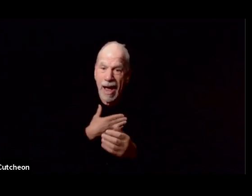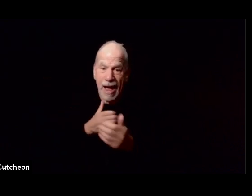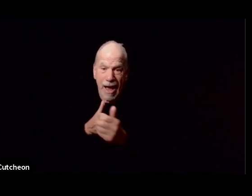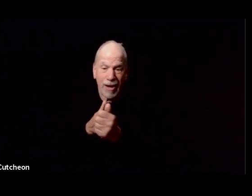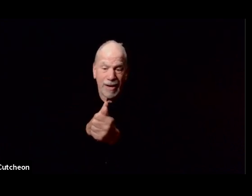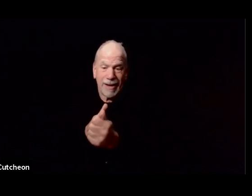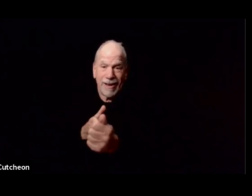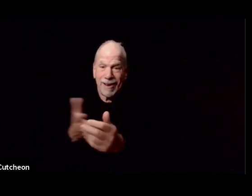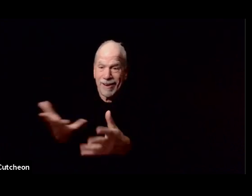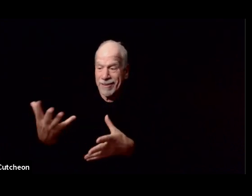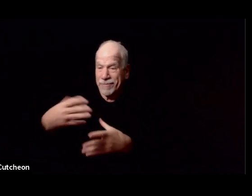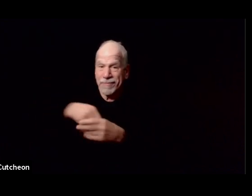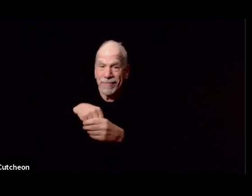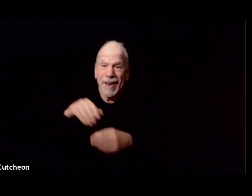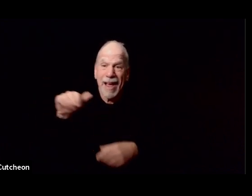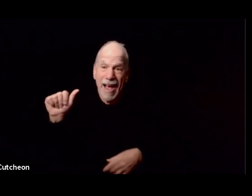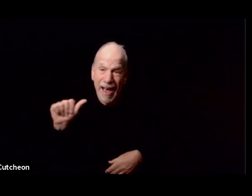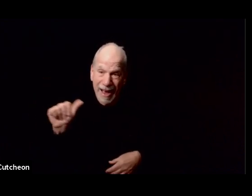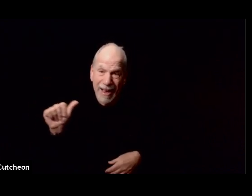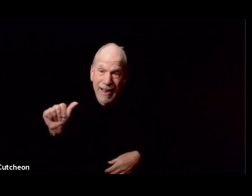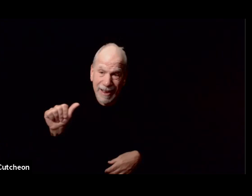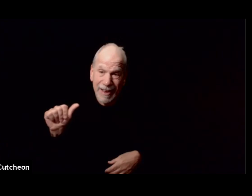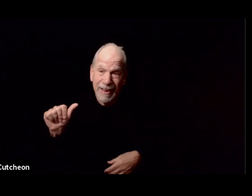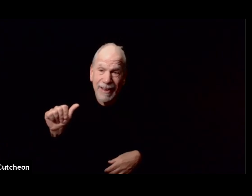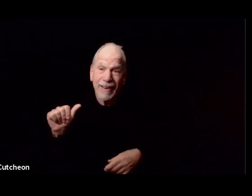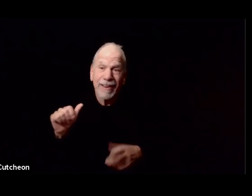to work those things through and to make sure cost is not a barrier.